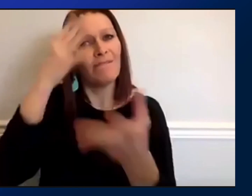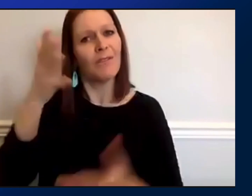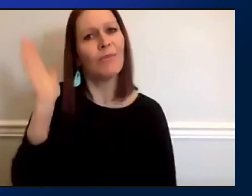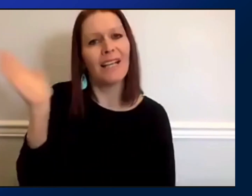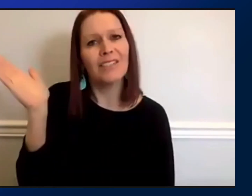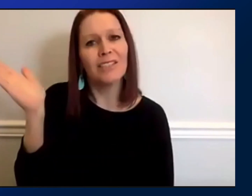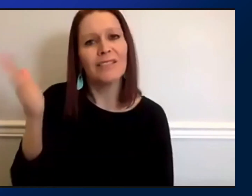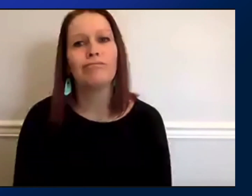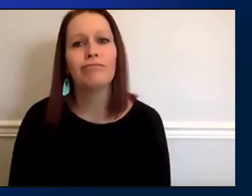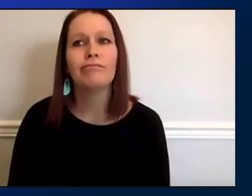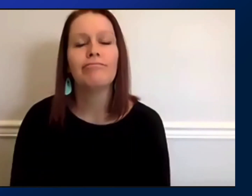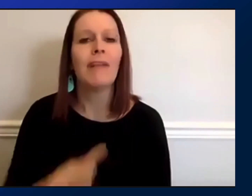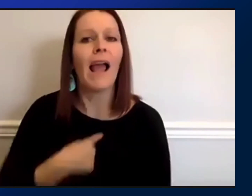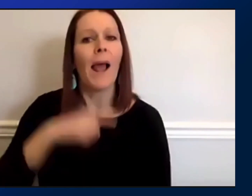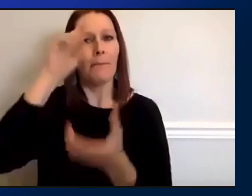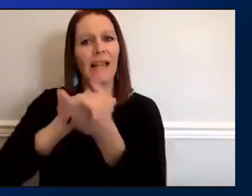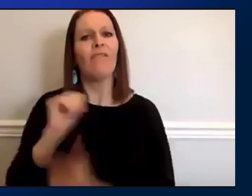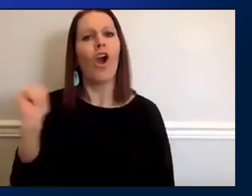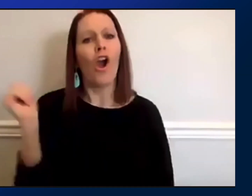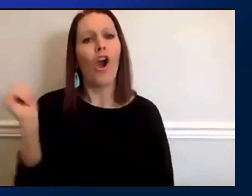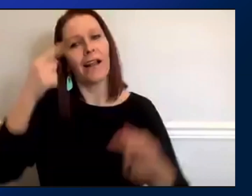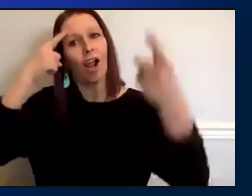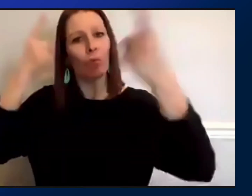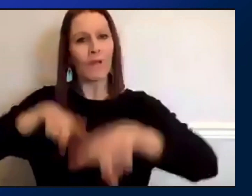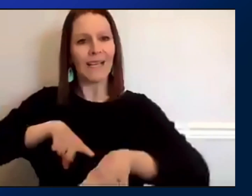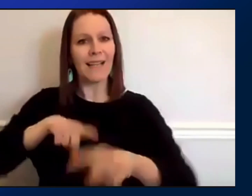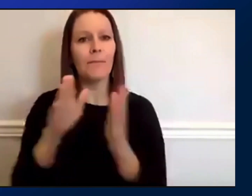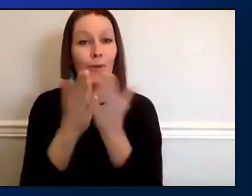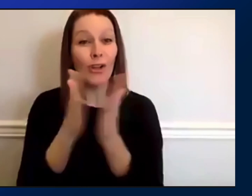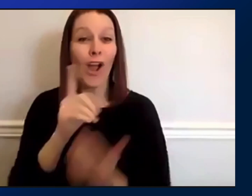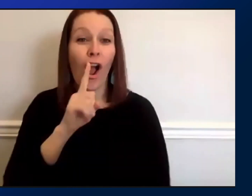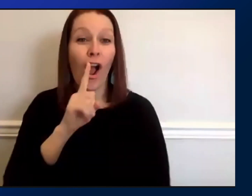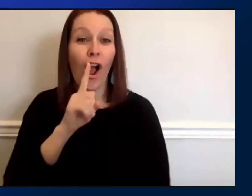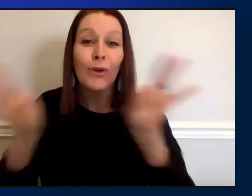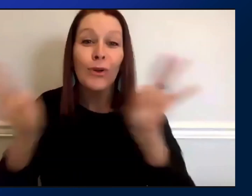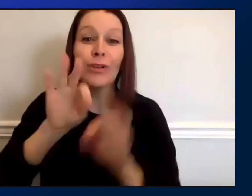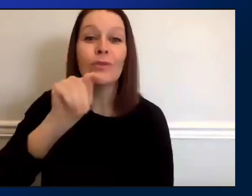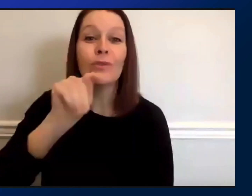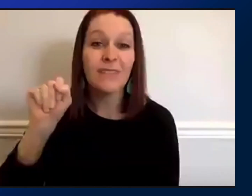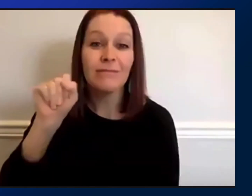important tools to help children understand their homes communities and the world and people around